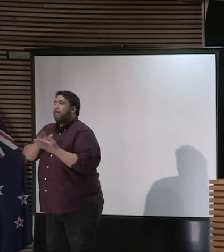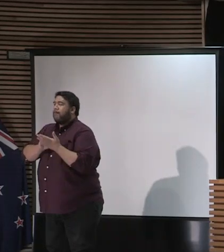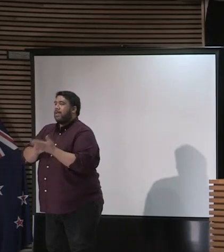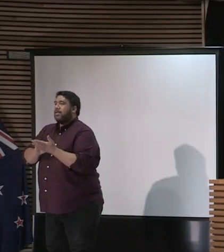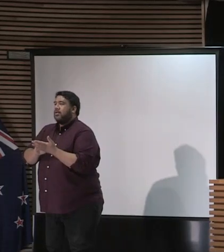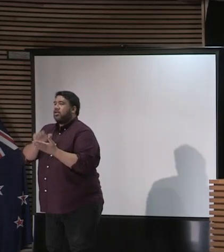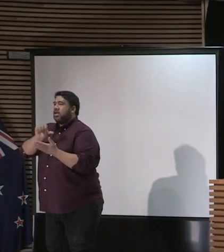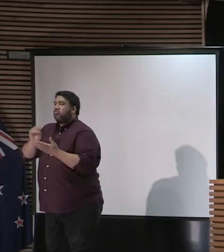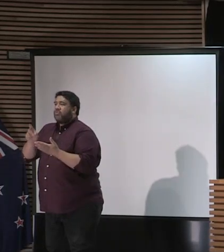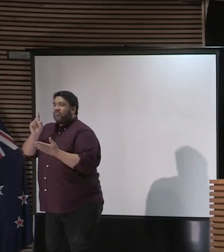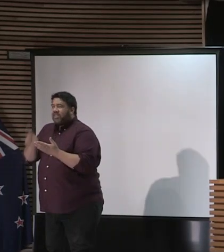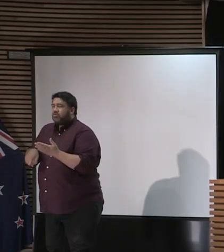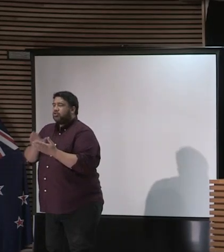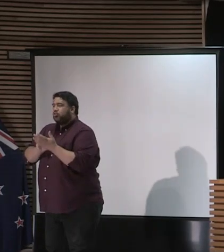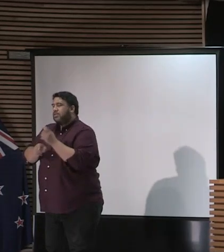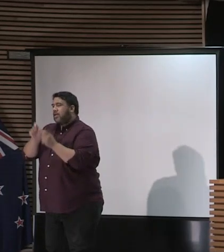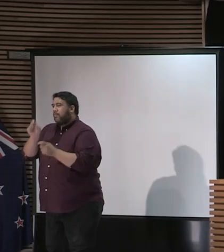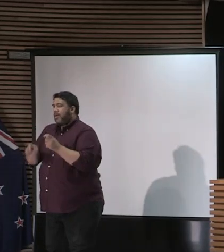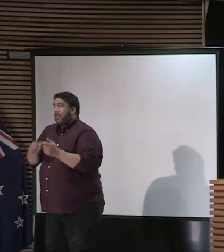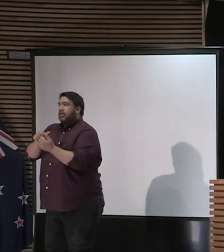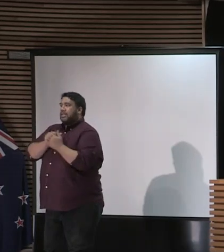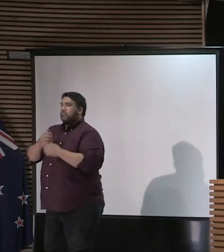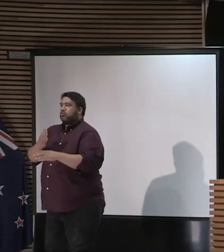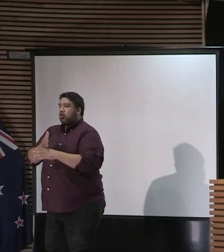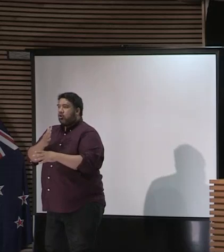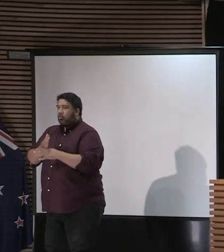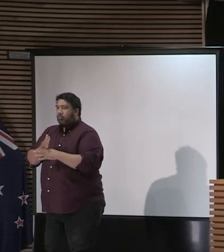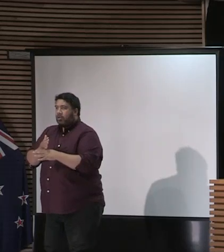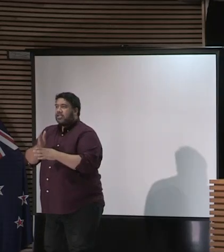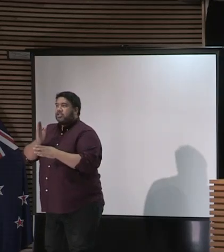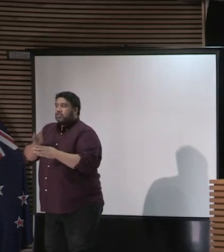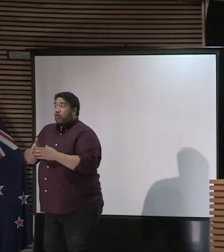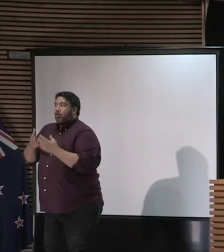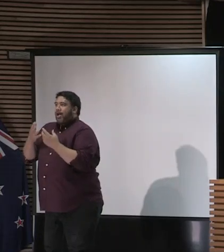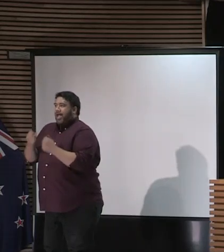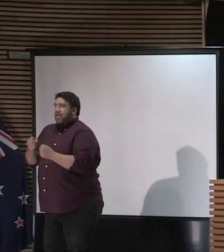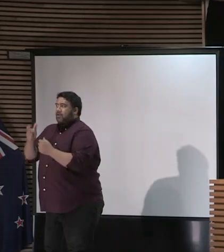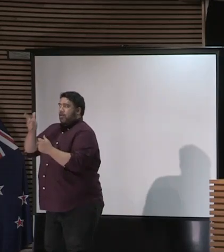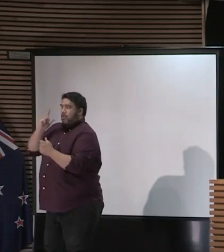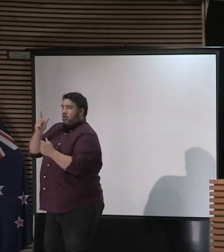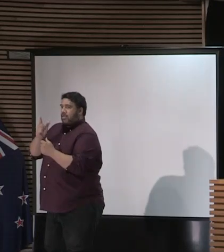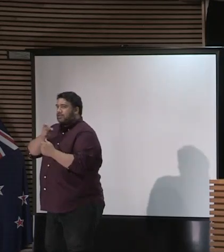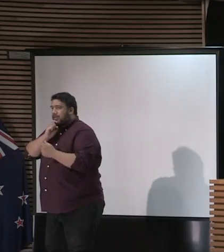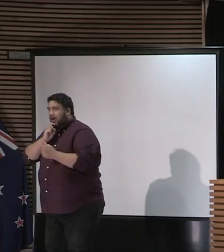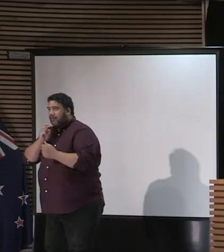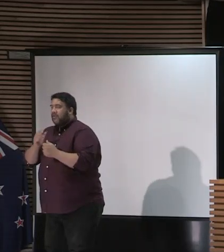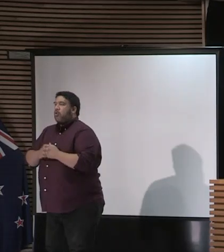have paid out $10.46 billion worth of wage subsidies to